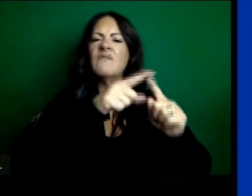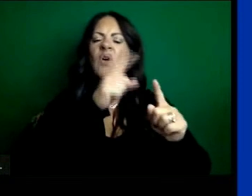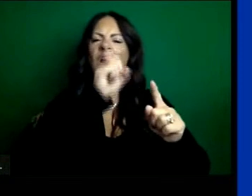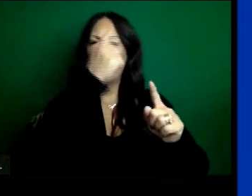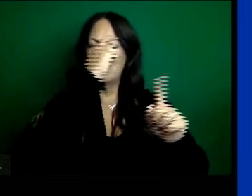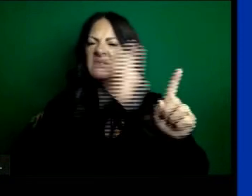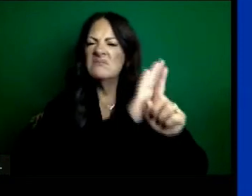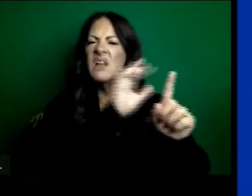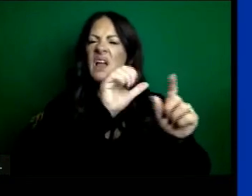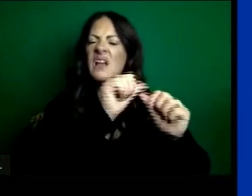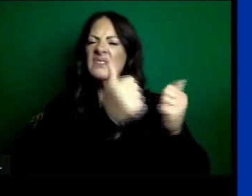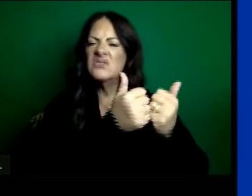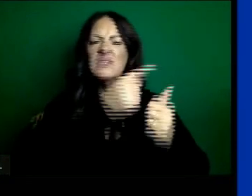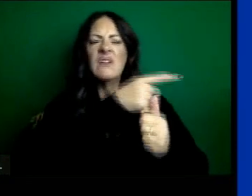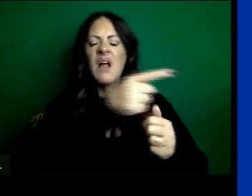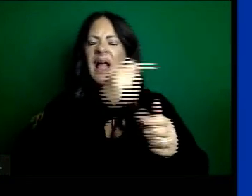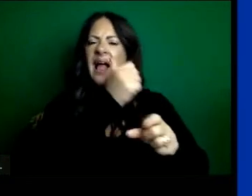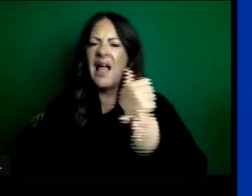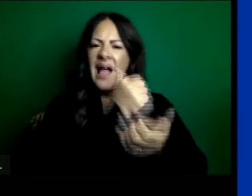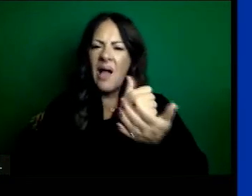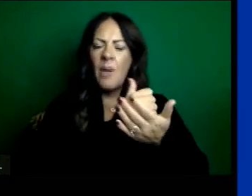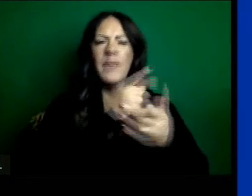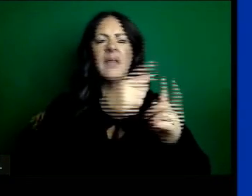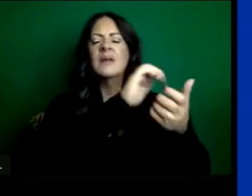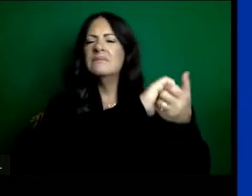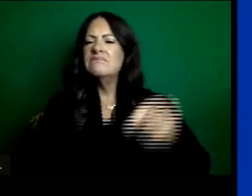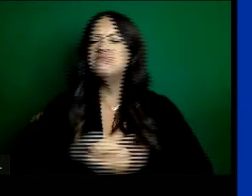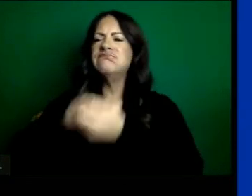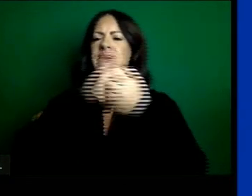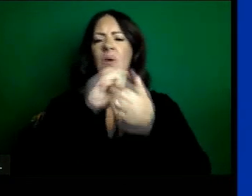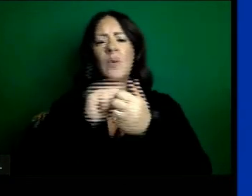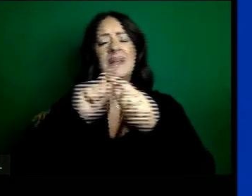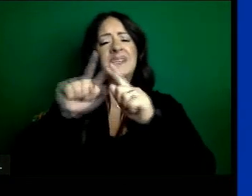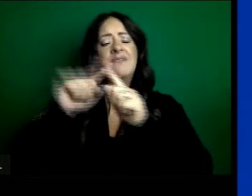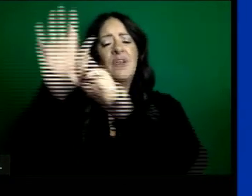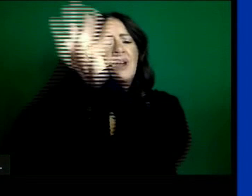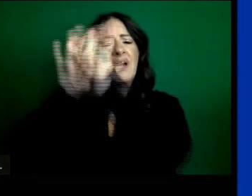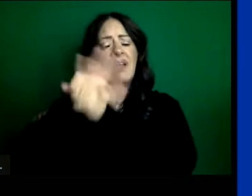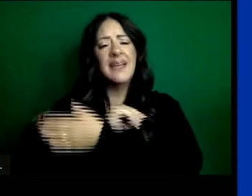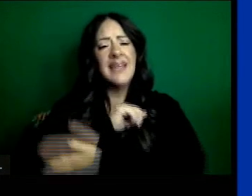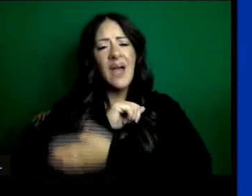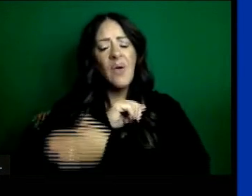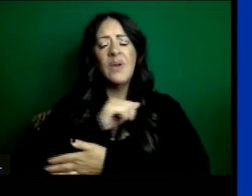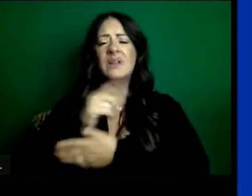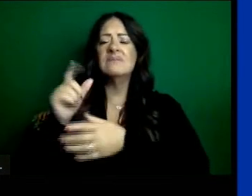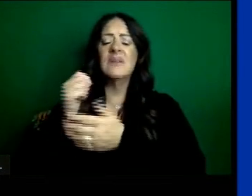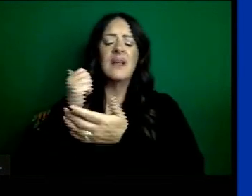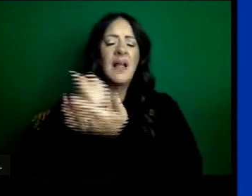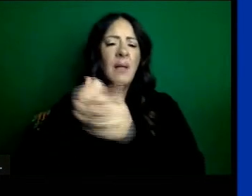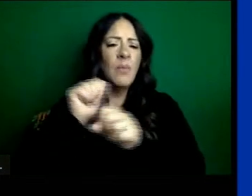HUMAN SERVICES BUT BROADLY THE WORK OF THE SECRETARY RICHARDSON AND MANY OTHERS.